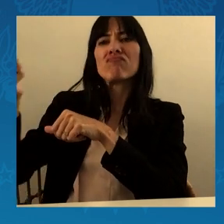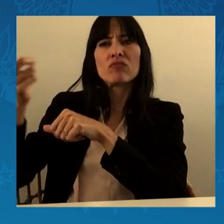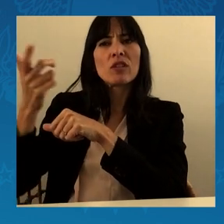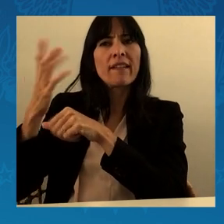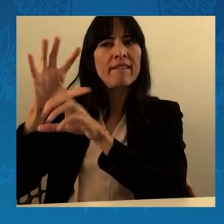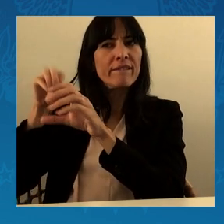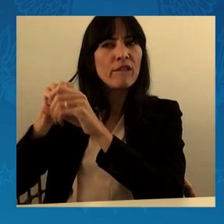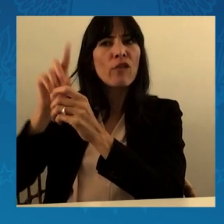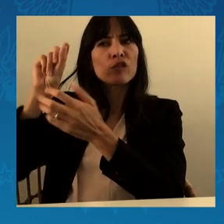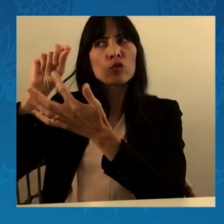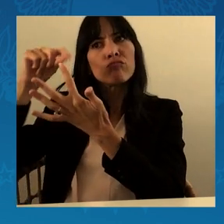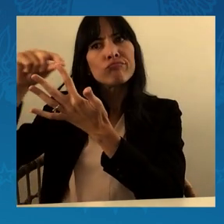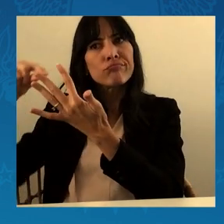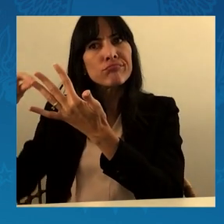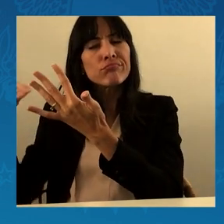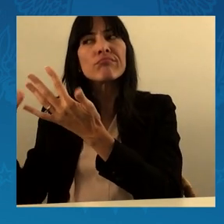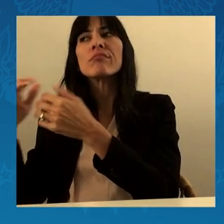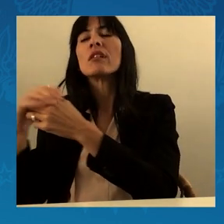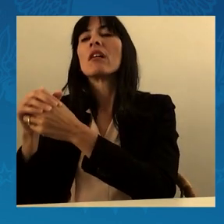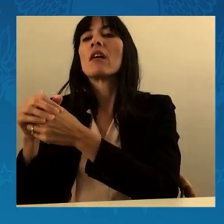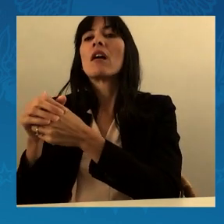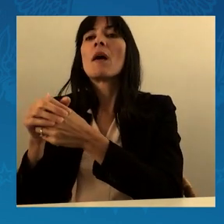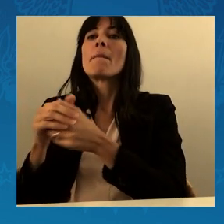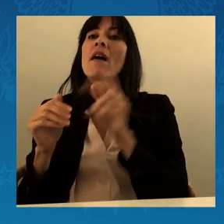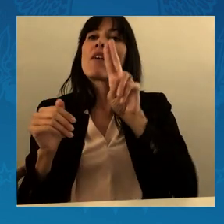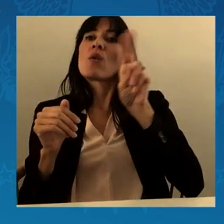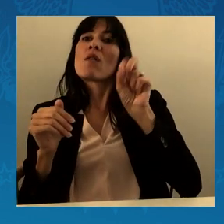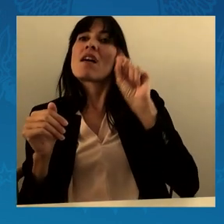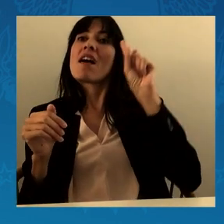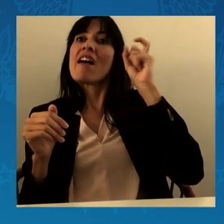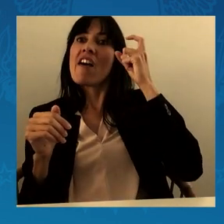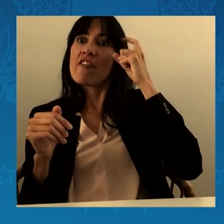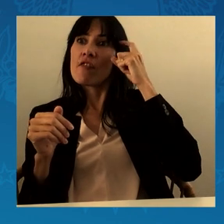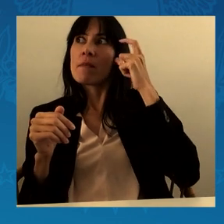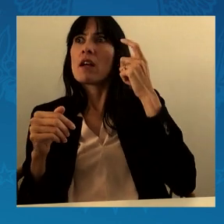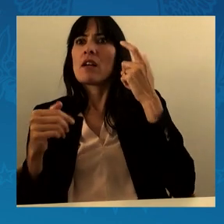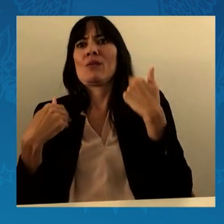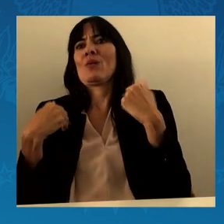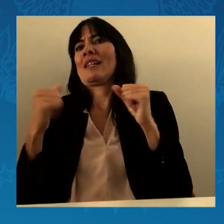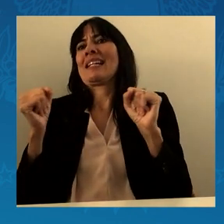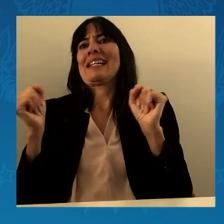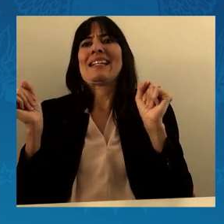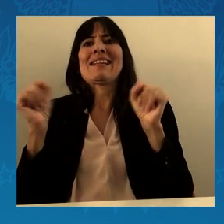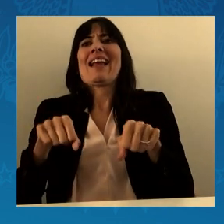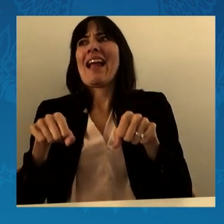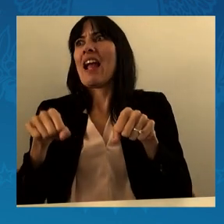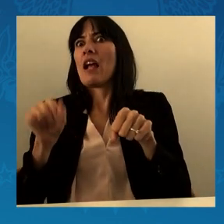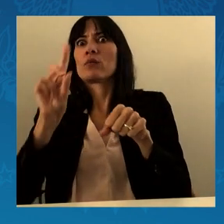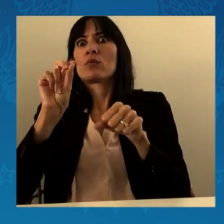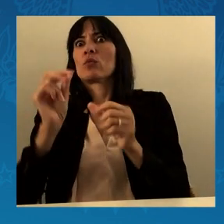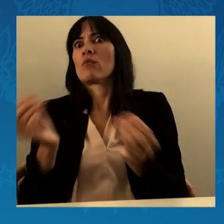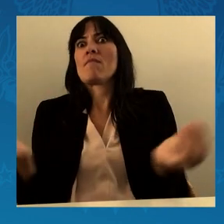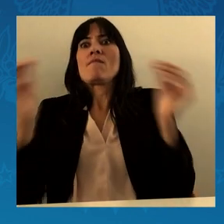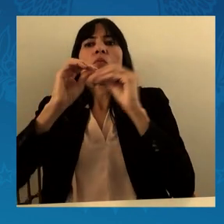But we as a government have such capacity to scale up and especially through partnerships.